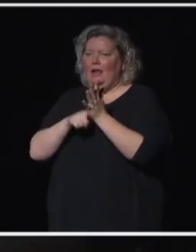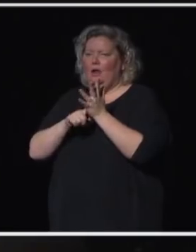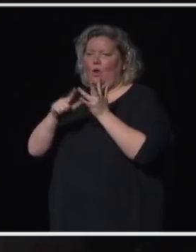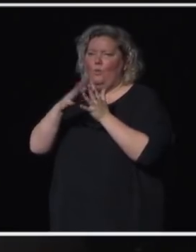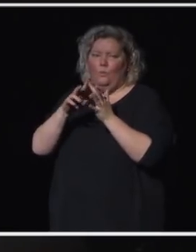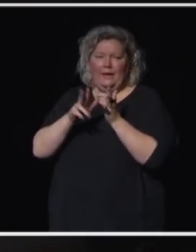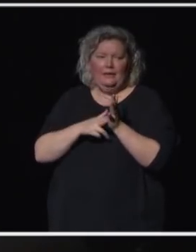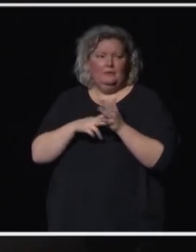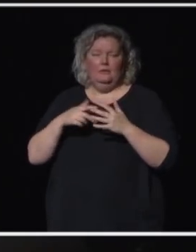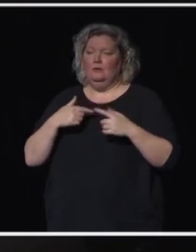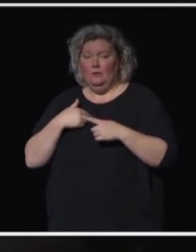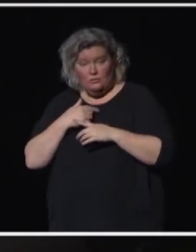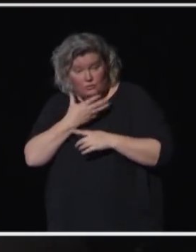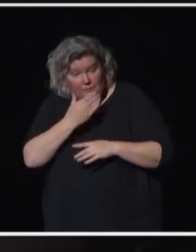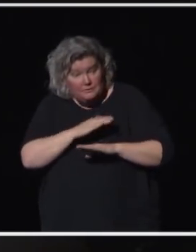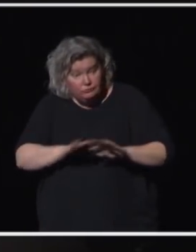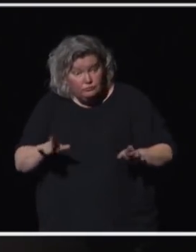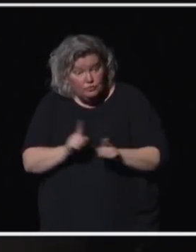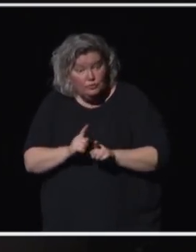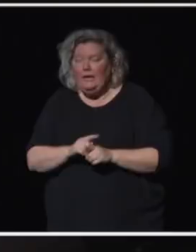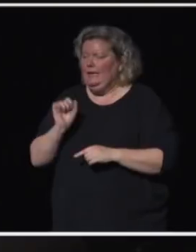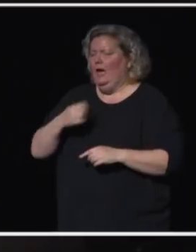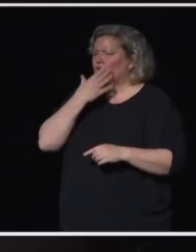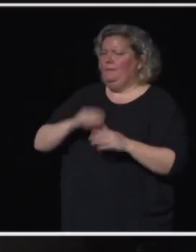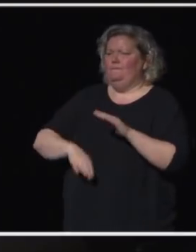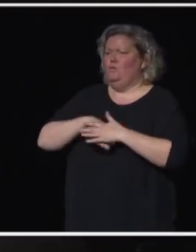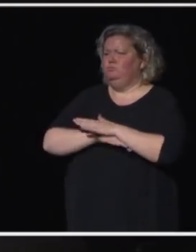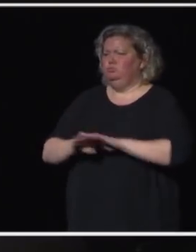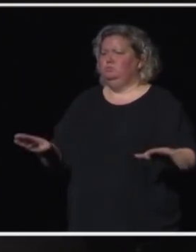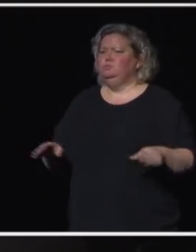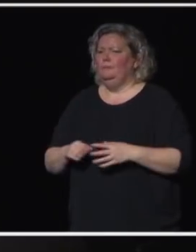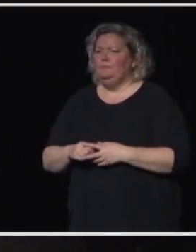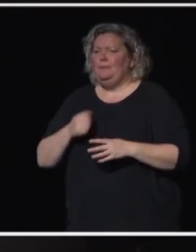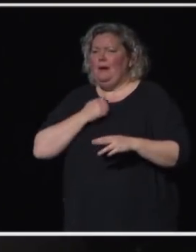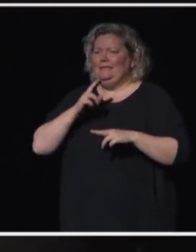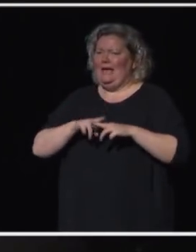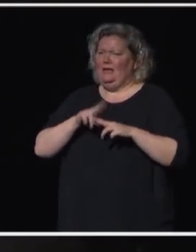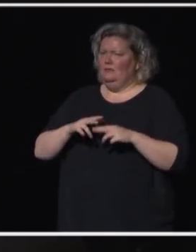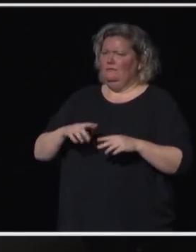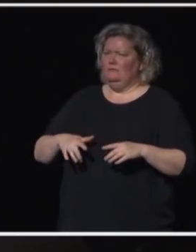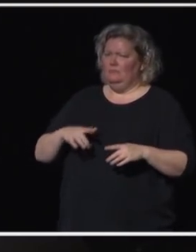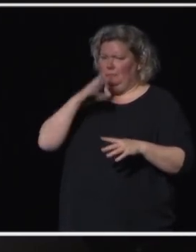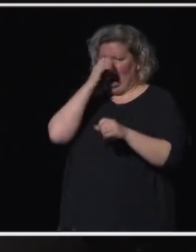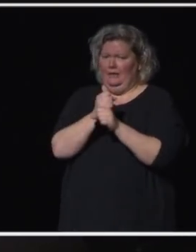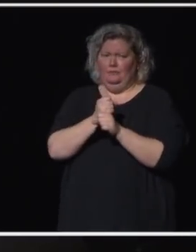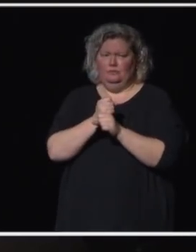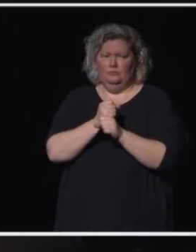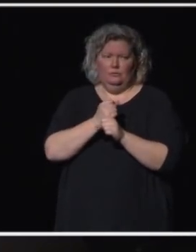Oh Christmas was out too, was it? Oh, Christmas was completely out. Right. Yeah, yeah. No, my dad felt like Christmas was -- and I mean, I think he was correct --